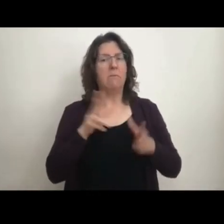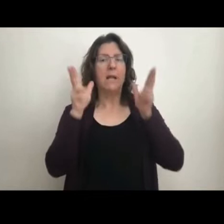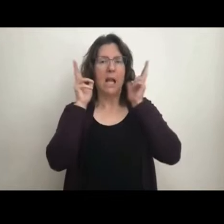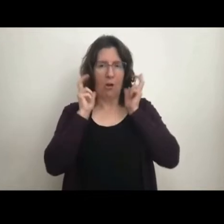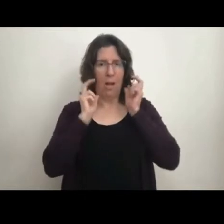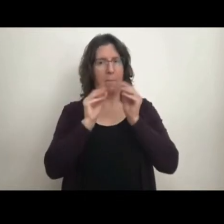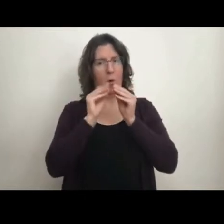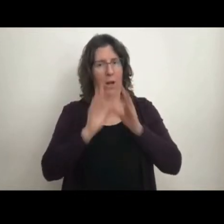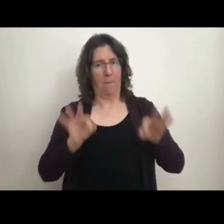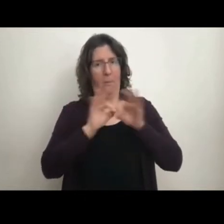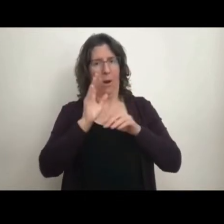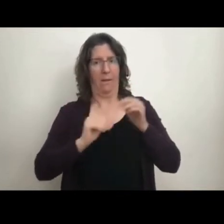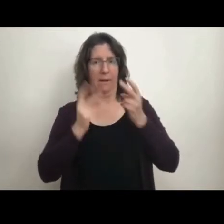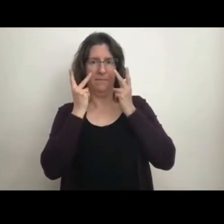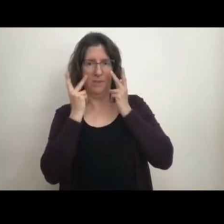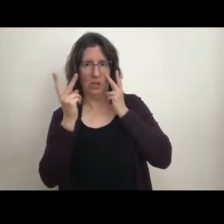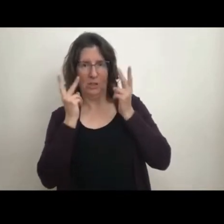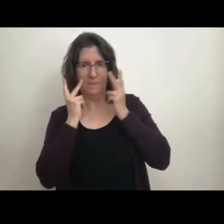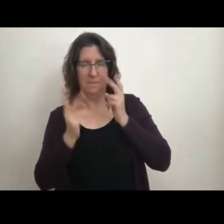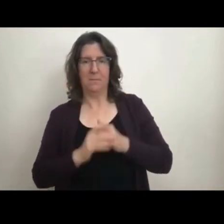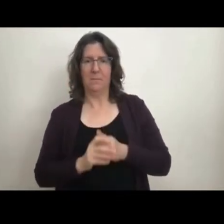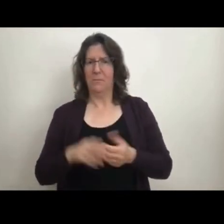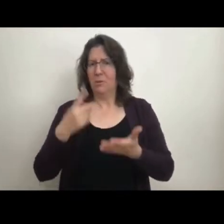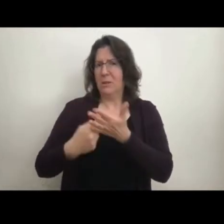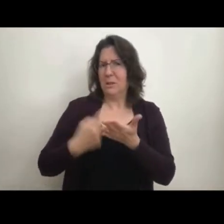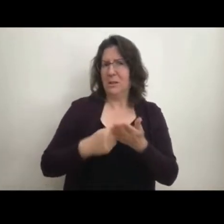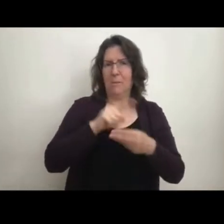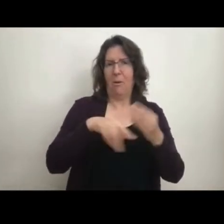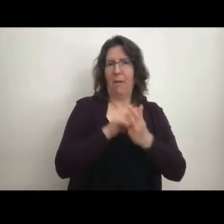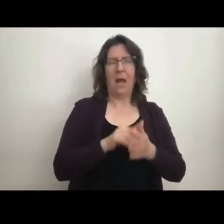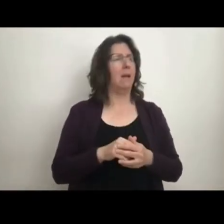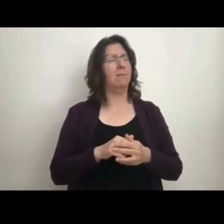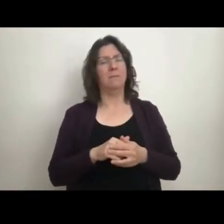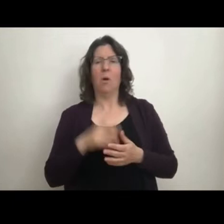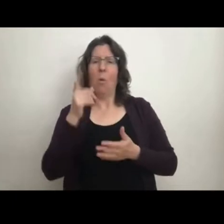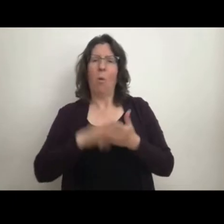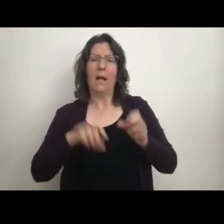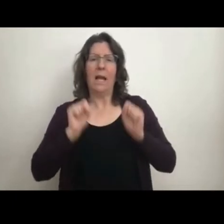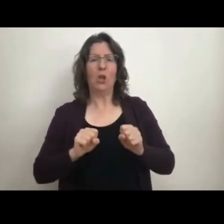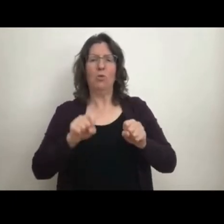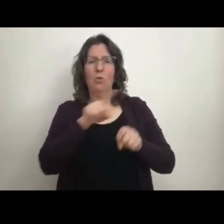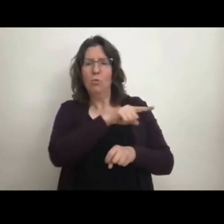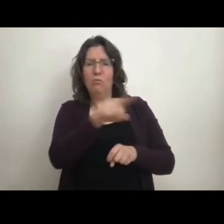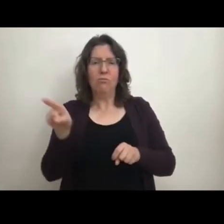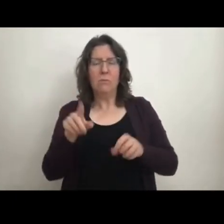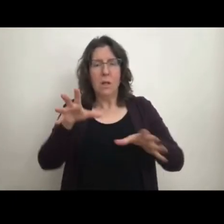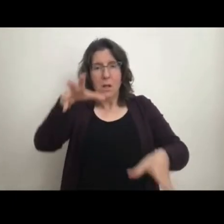Unanimously they agreed that others emphasized the value of hearing most.